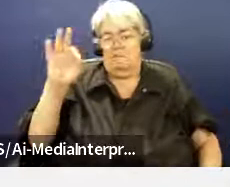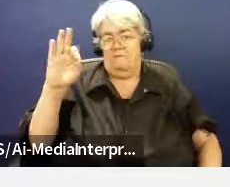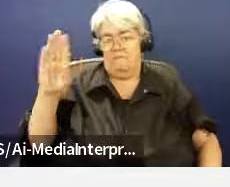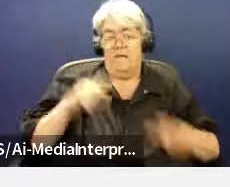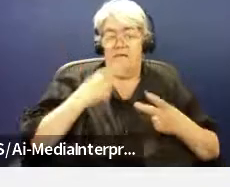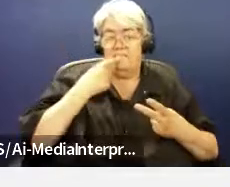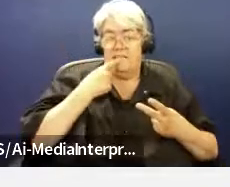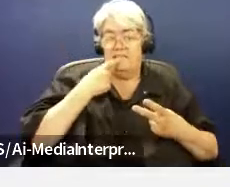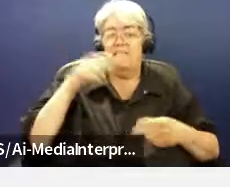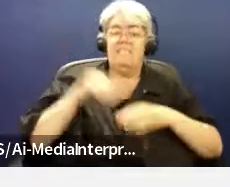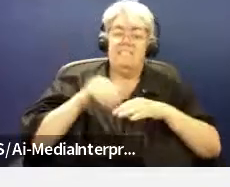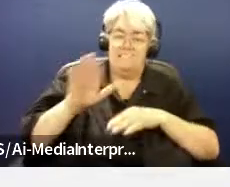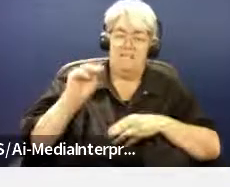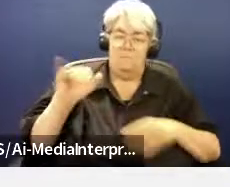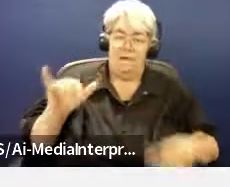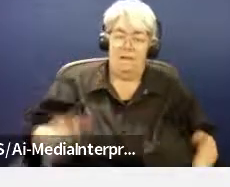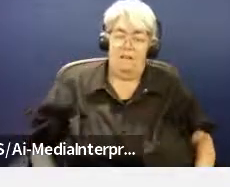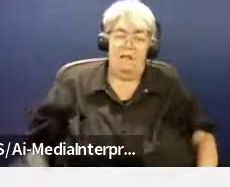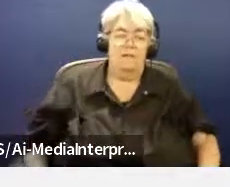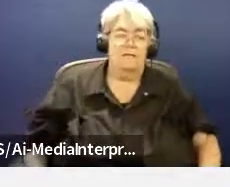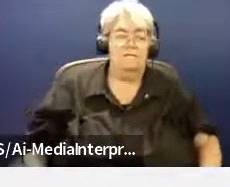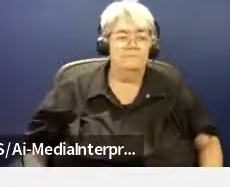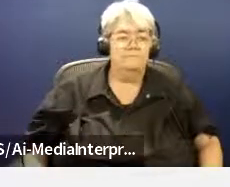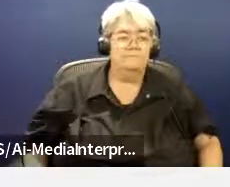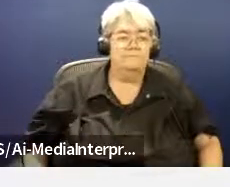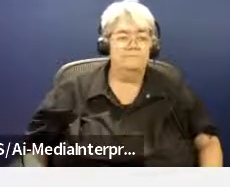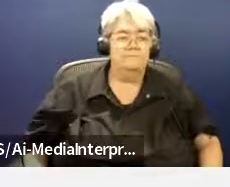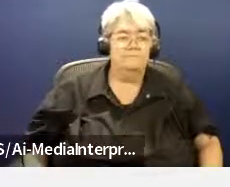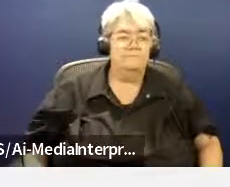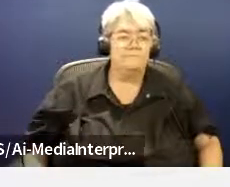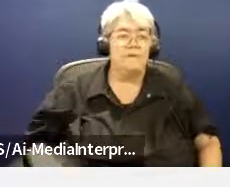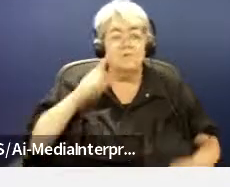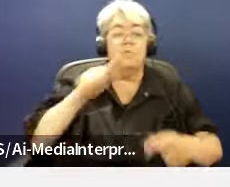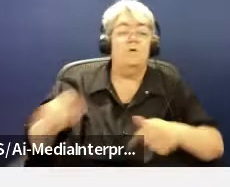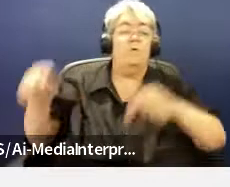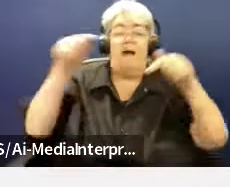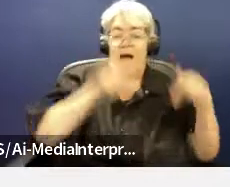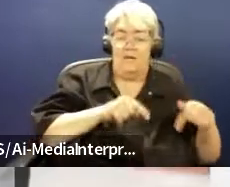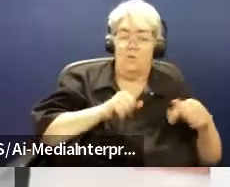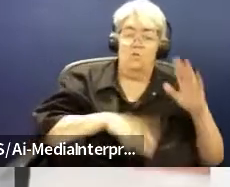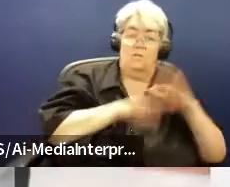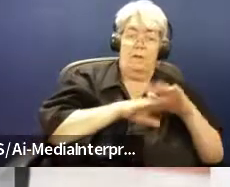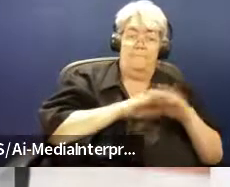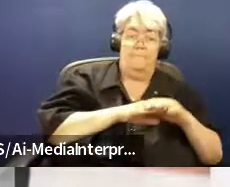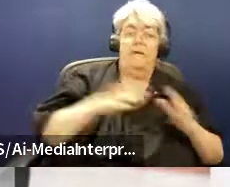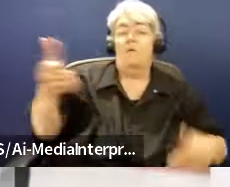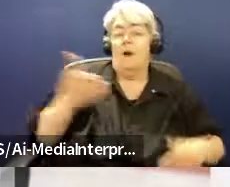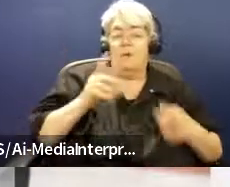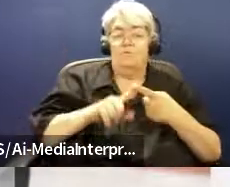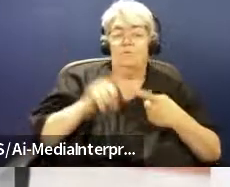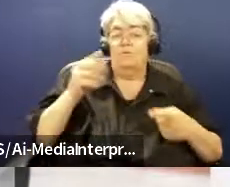There is an example of a send mail link, that is the general mail address for information about the NFB